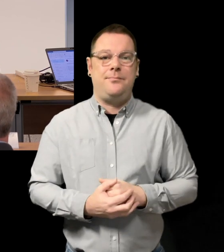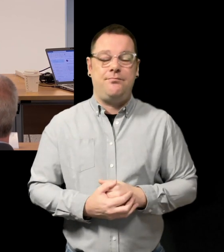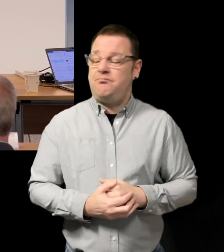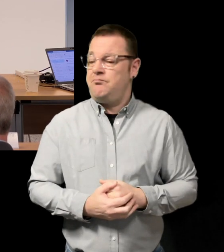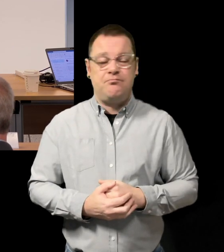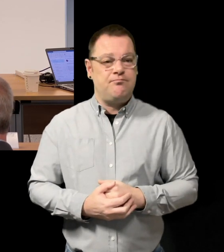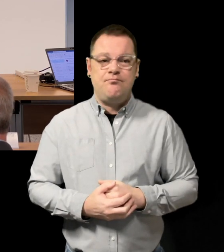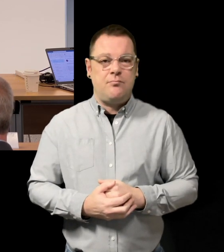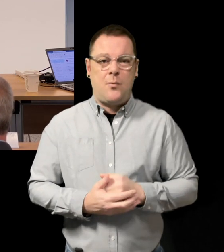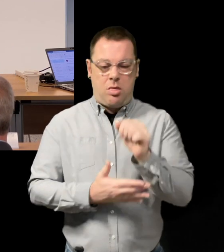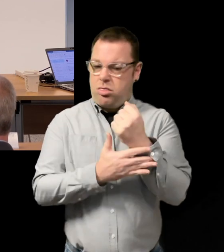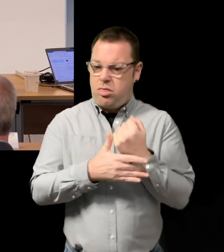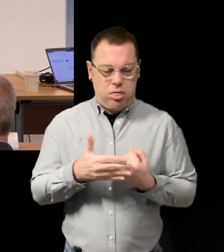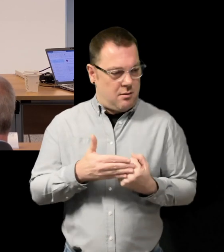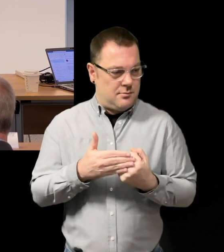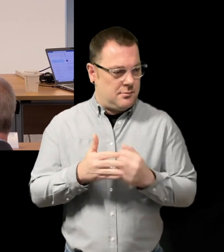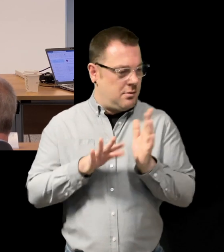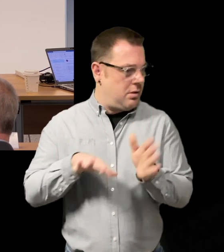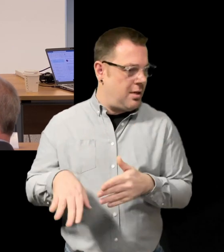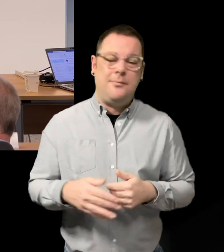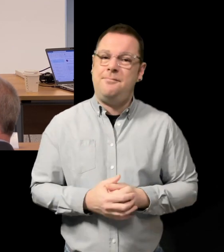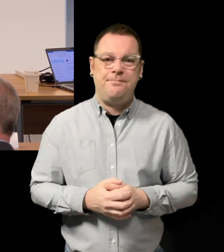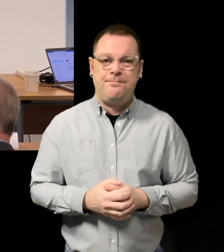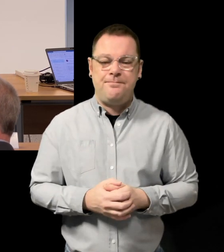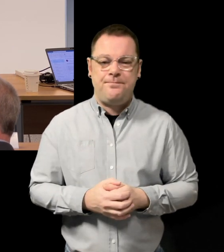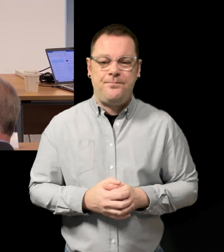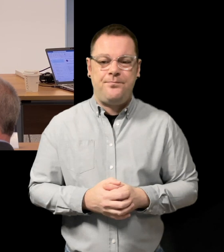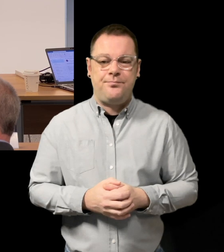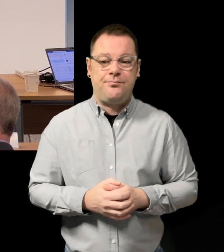We will not put our heads in the sand. And as I said earlier,